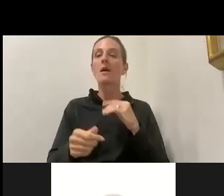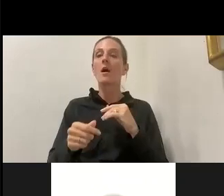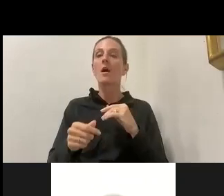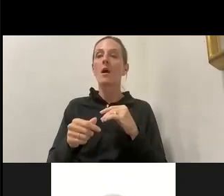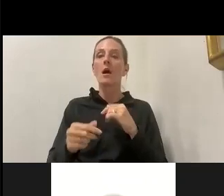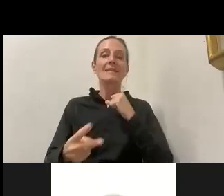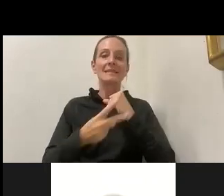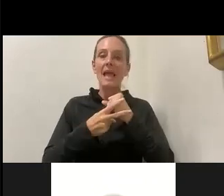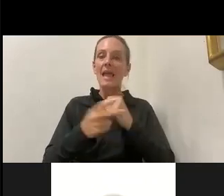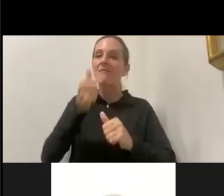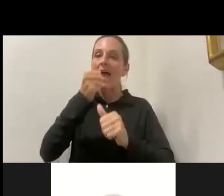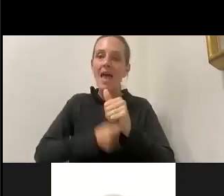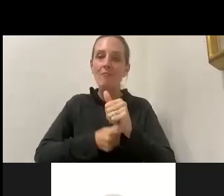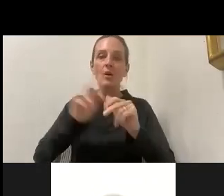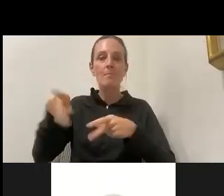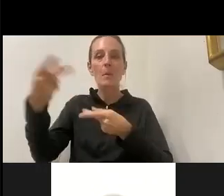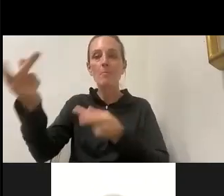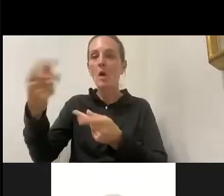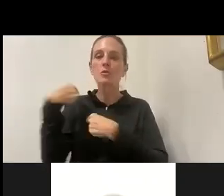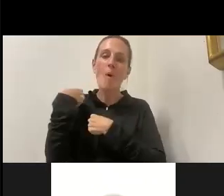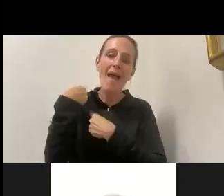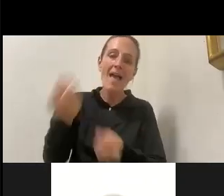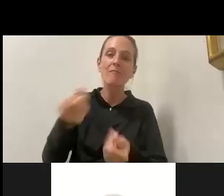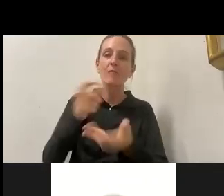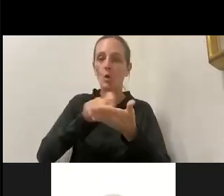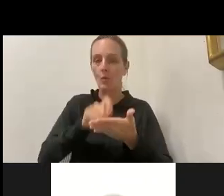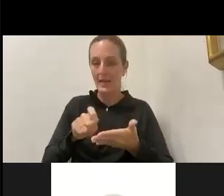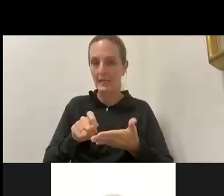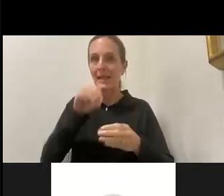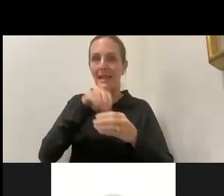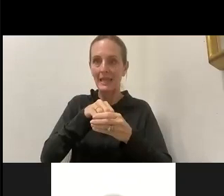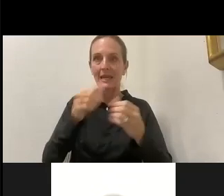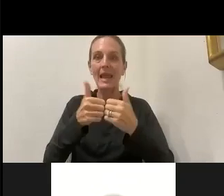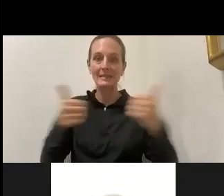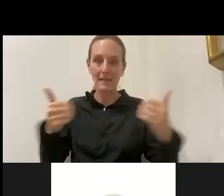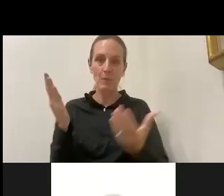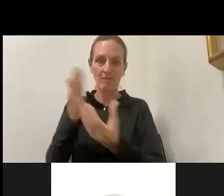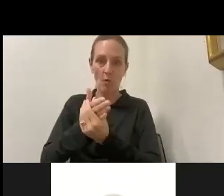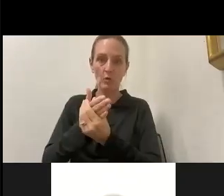in a separate folder. I have a hard drive that I use and I store all of my proposals in their,